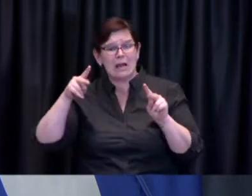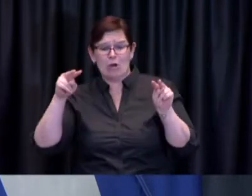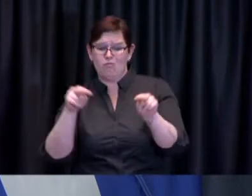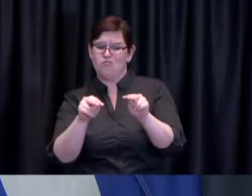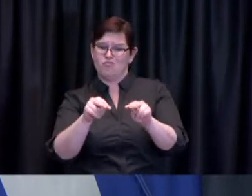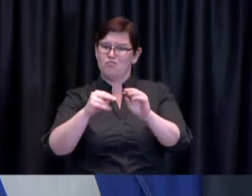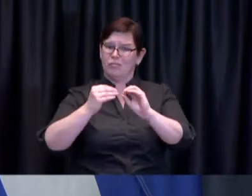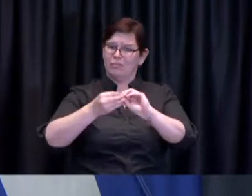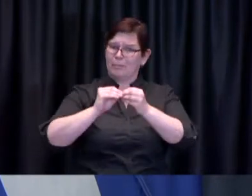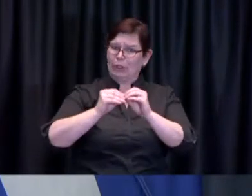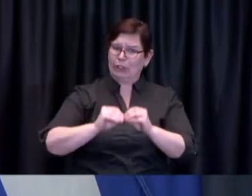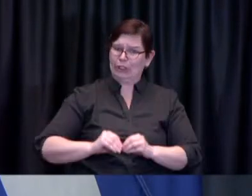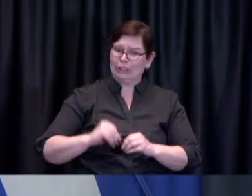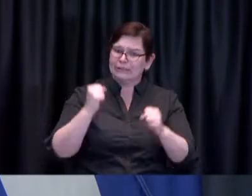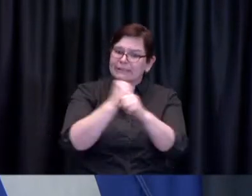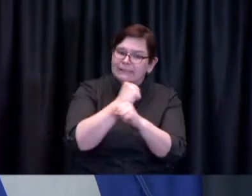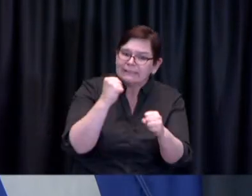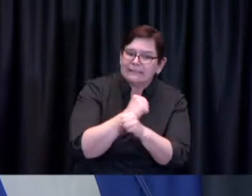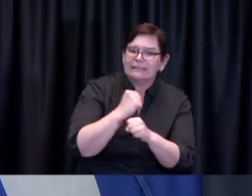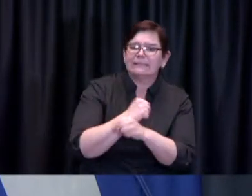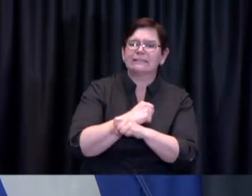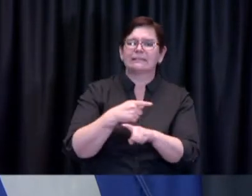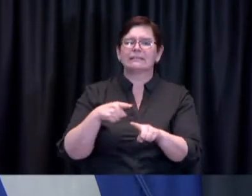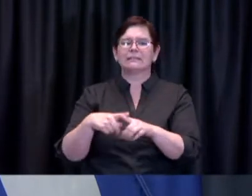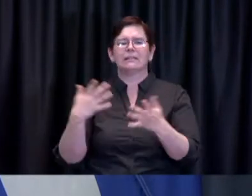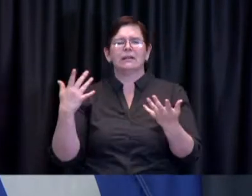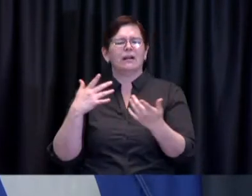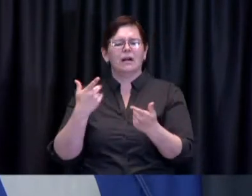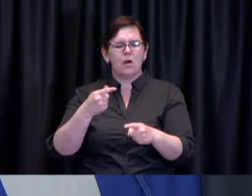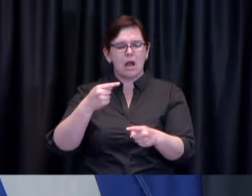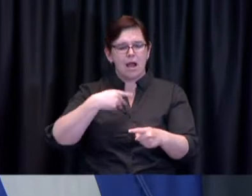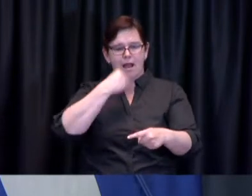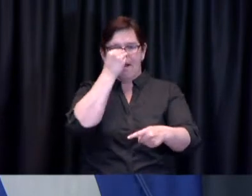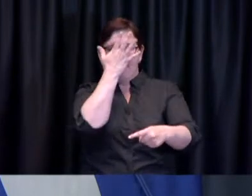and relying on the lessons that we learn from jurisdictions that are a little bit ahead of us